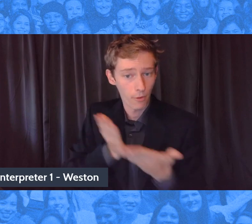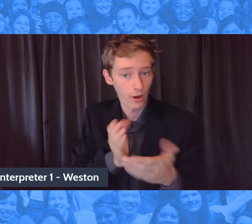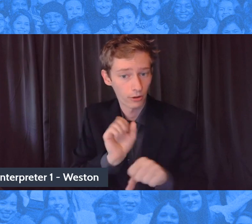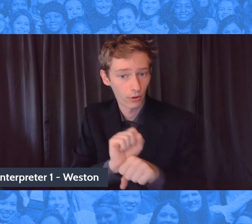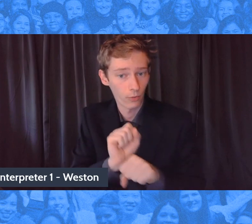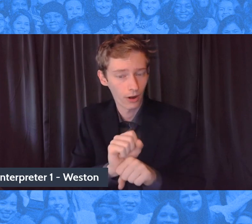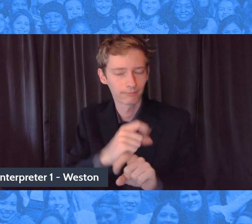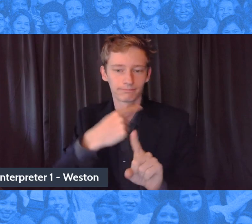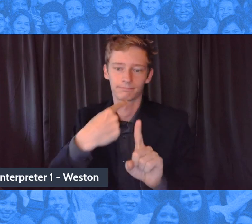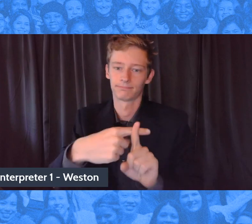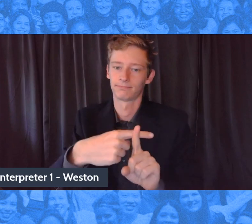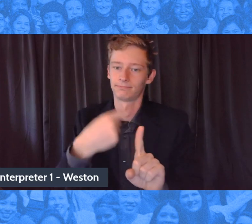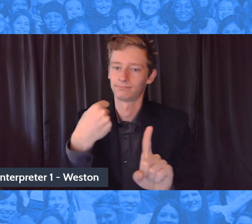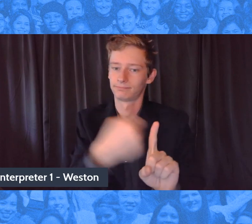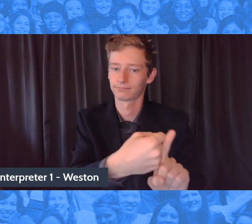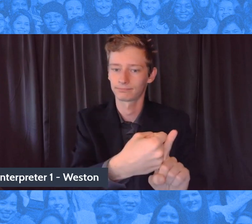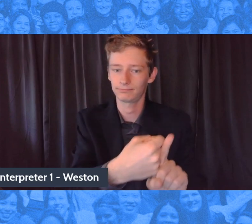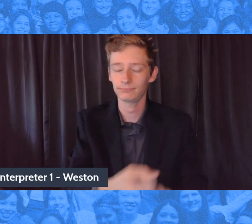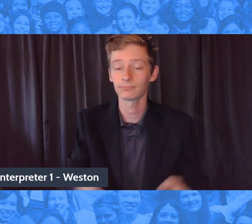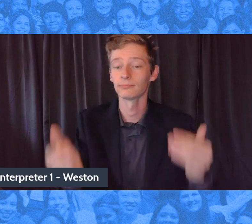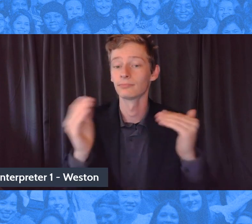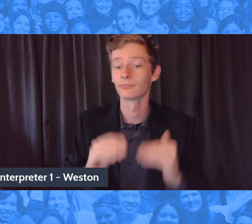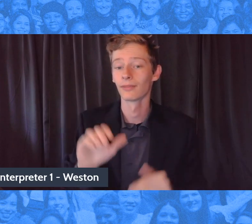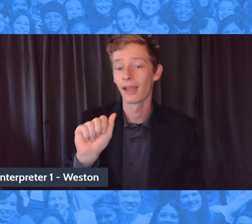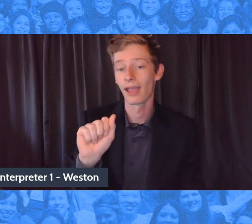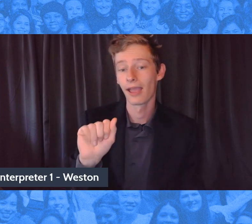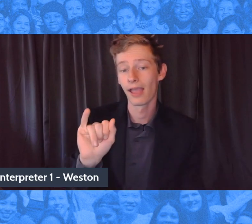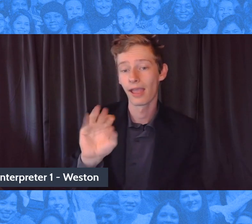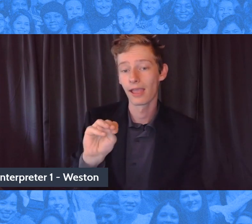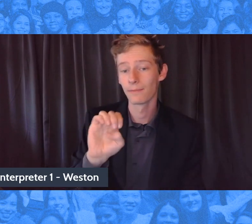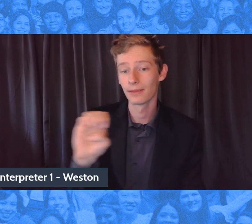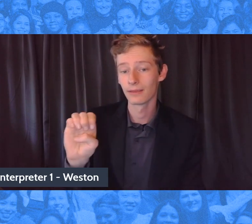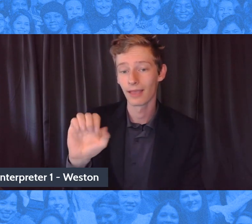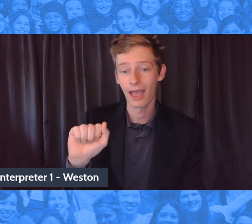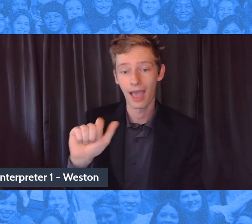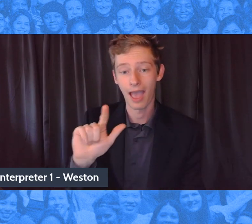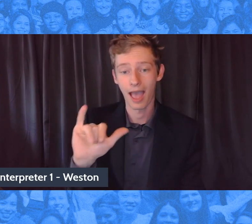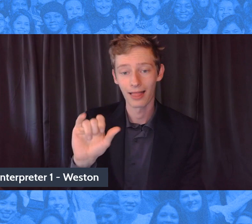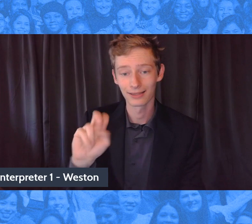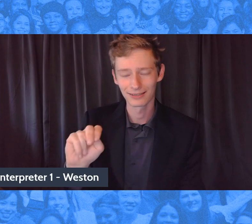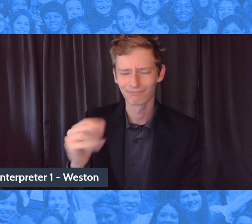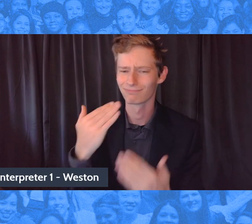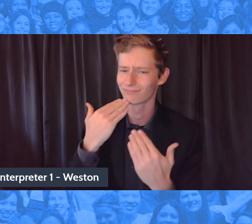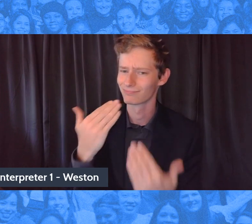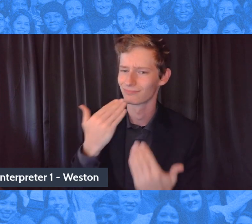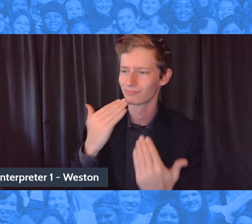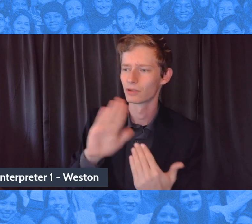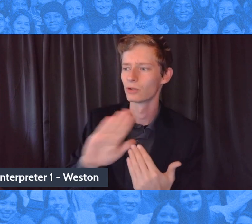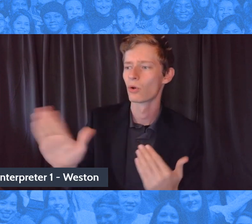To Aimee Alison, thank you for speaking on behalf of net roots and for allowing us to host this incredible